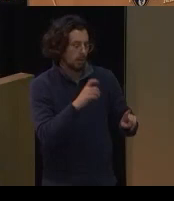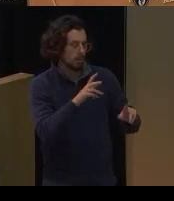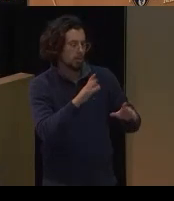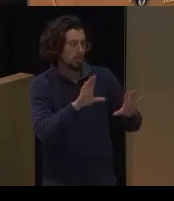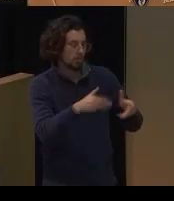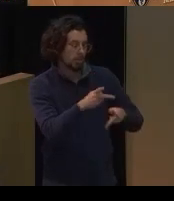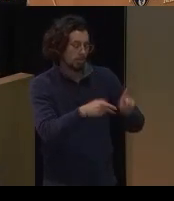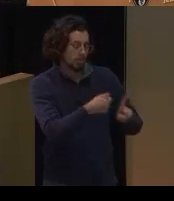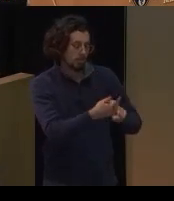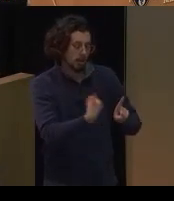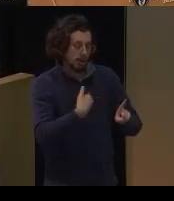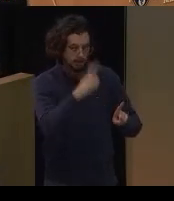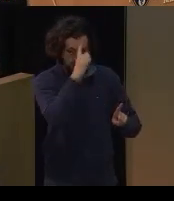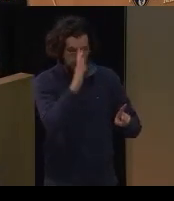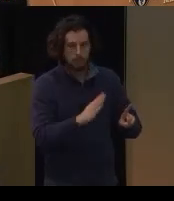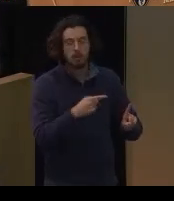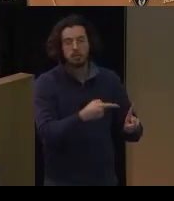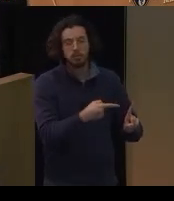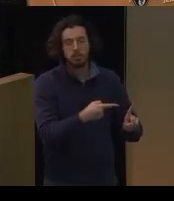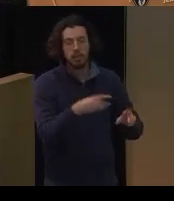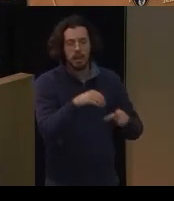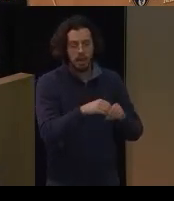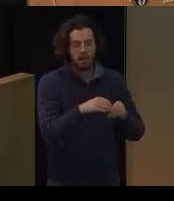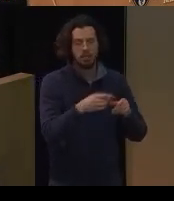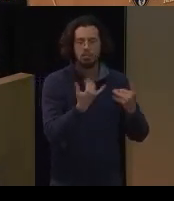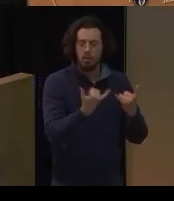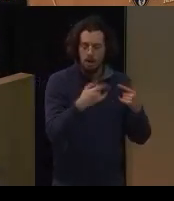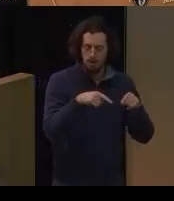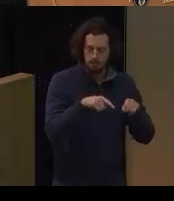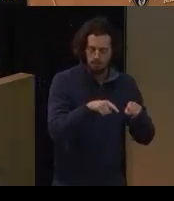this analysis is in progress It's being led by a graduate student in my lab Beth Cruz